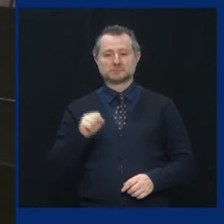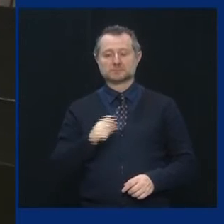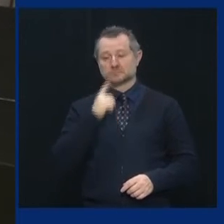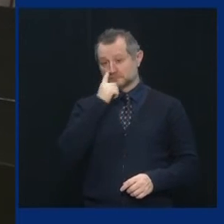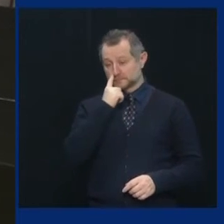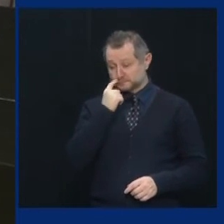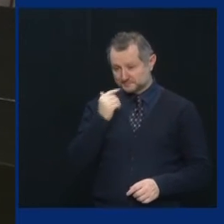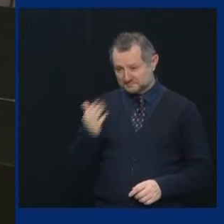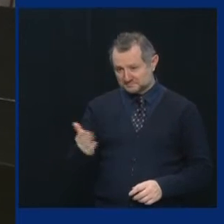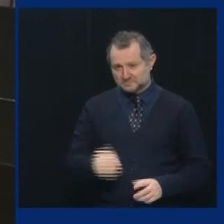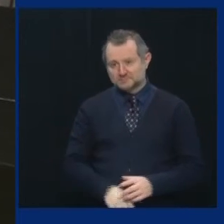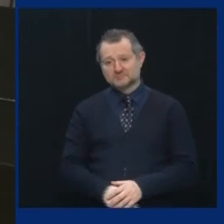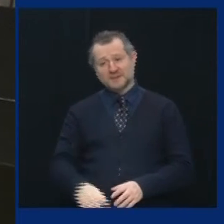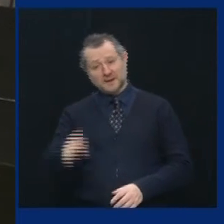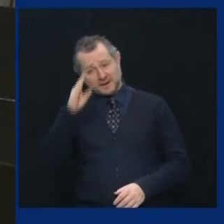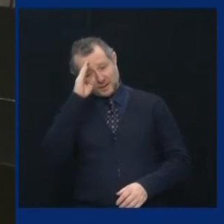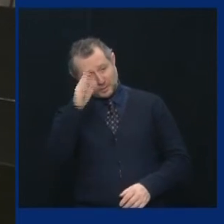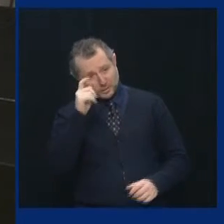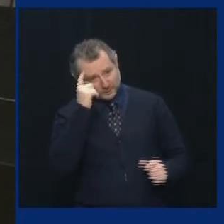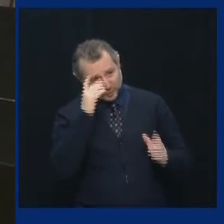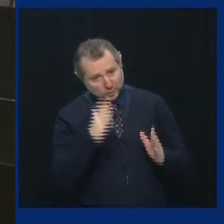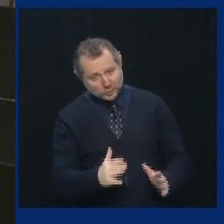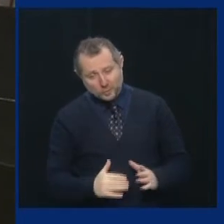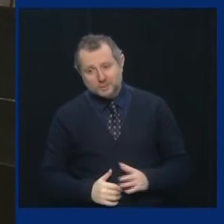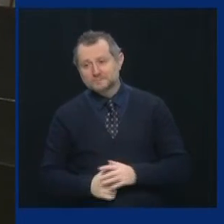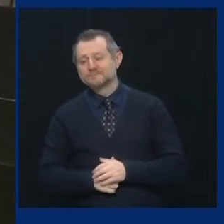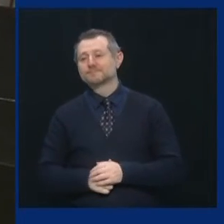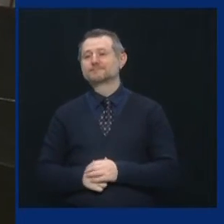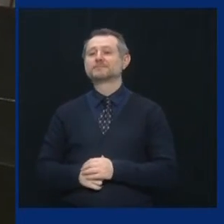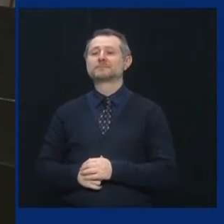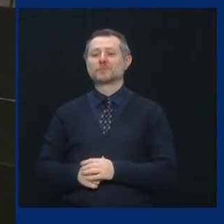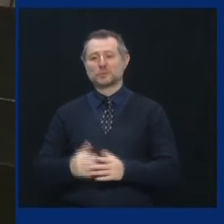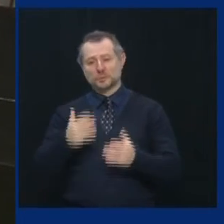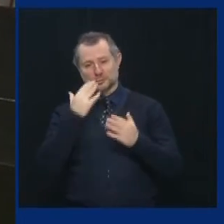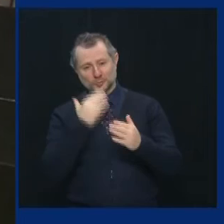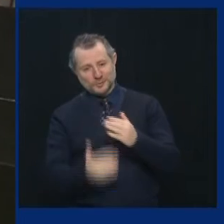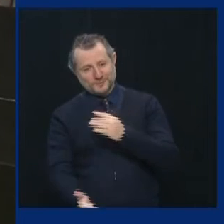MORGAN, YOUR LINE IS NOW OPEN. PLEASE UNMUTE YOUR MICROPHONE.